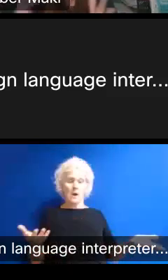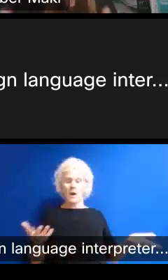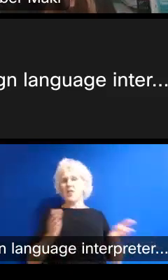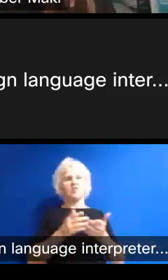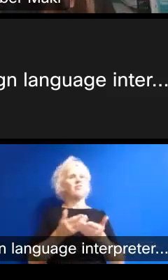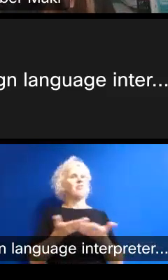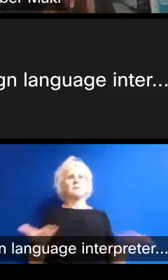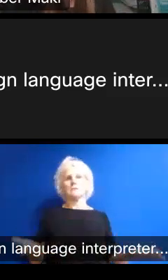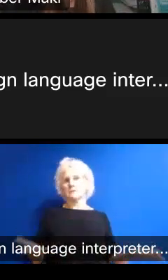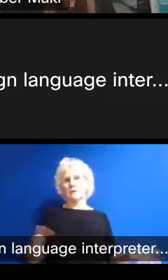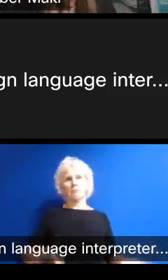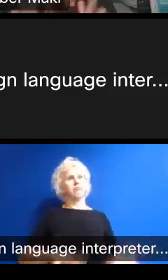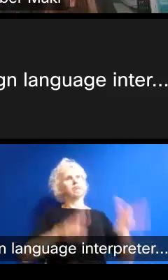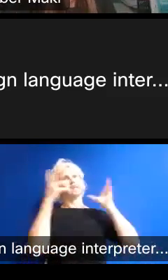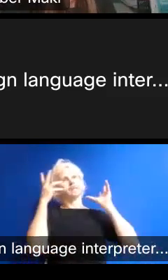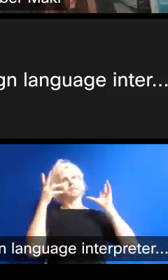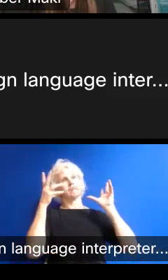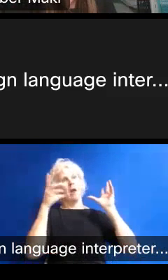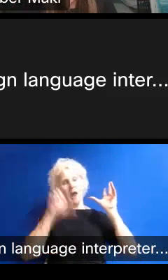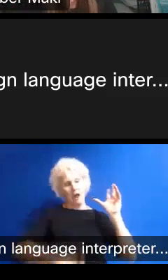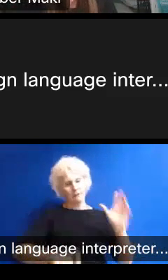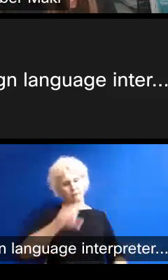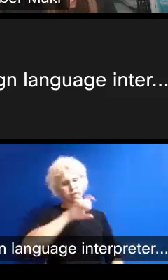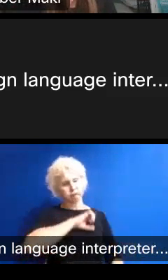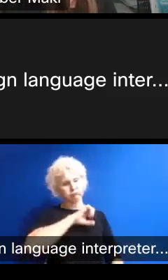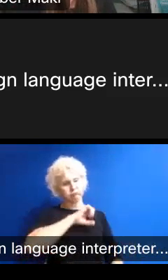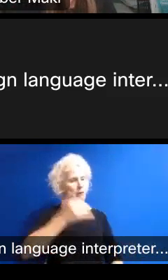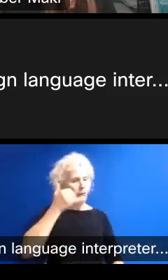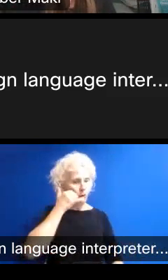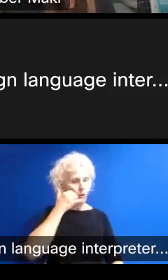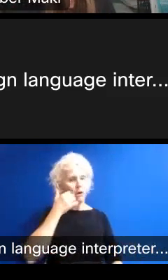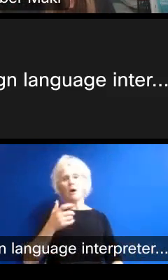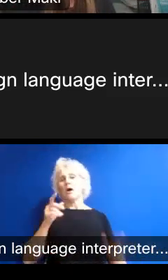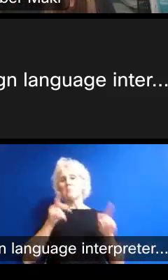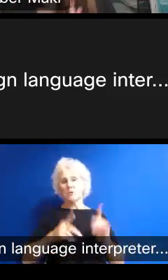the police are being called, person is has probably been hospitalized one or more times,